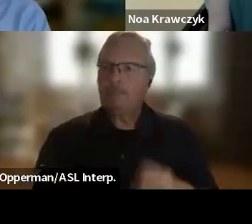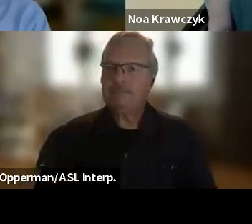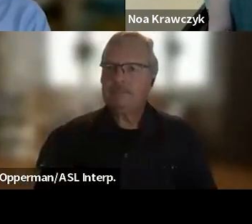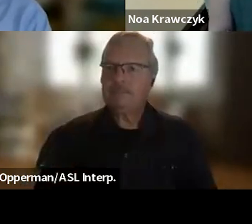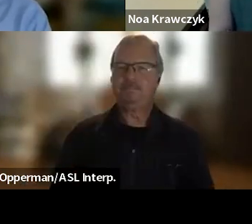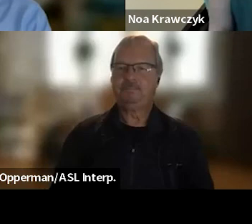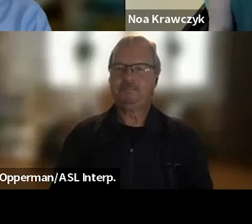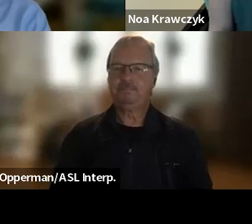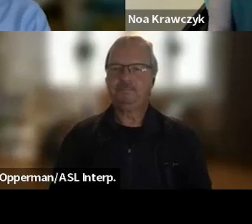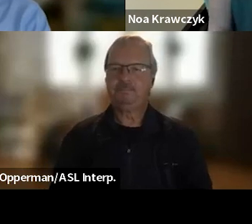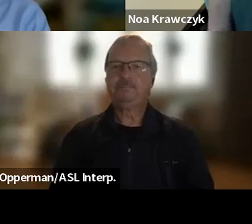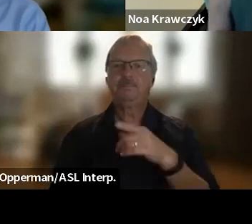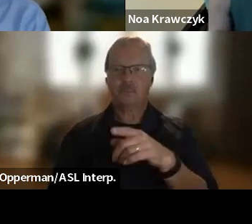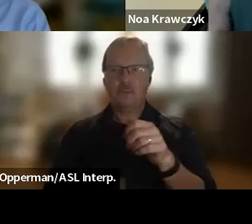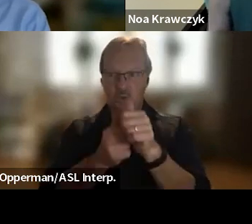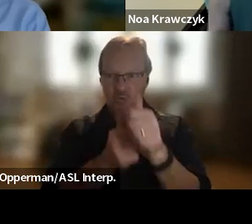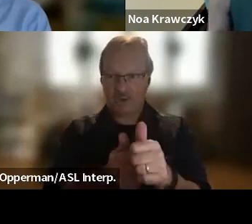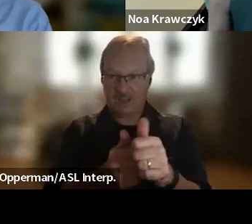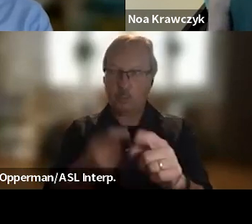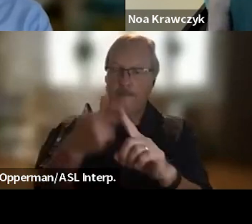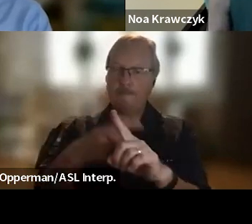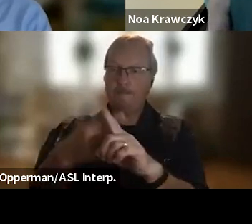We do track through the monthly contract monitoring reports,